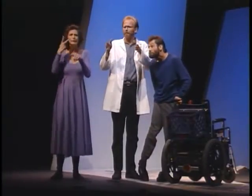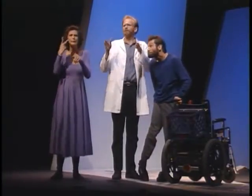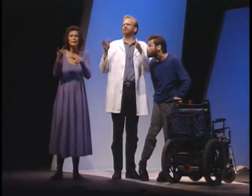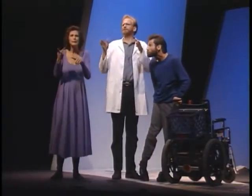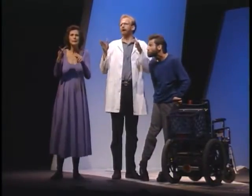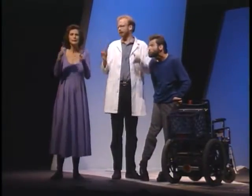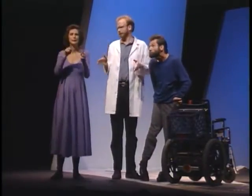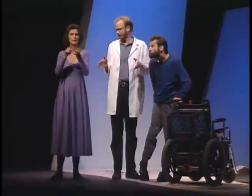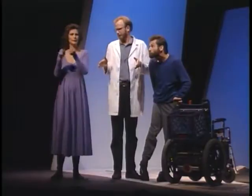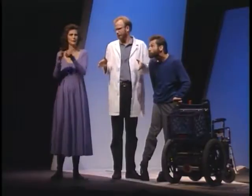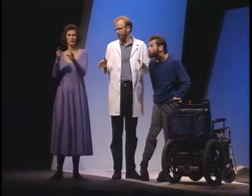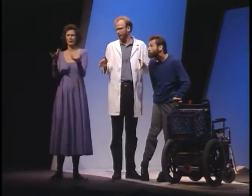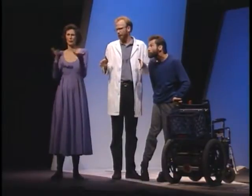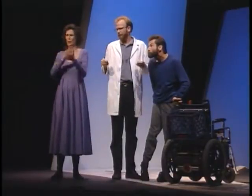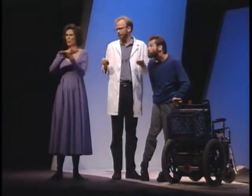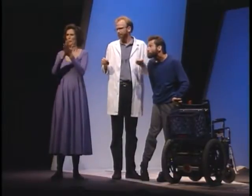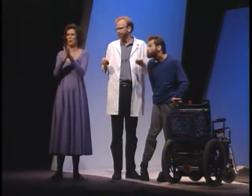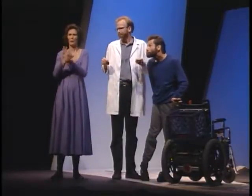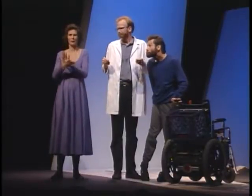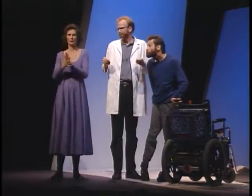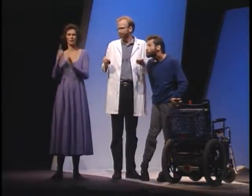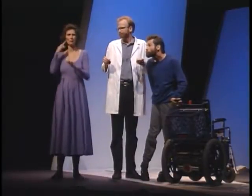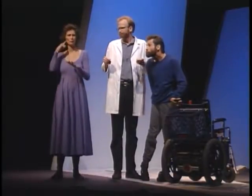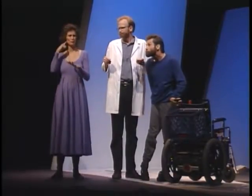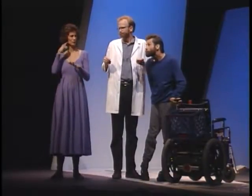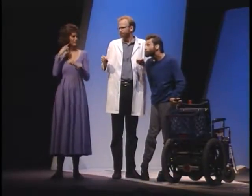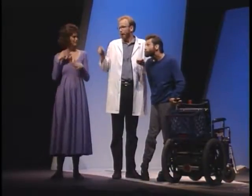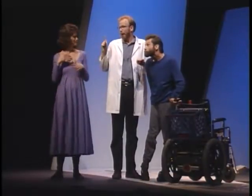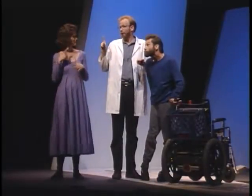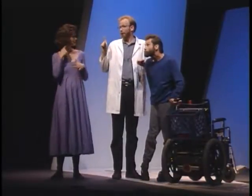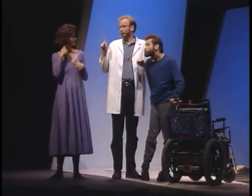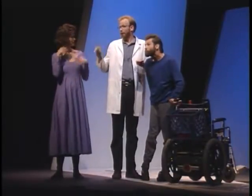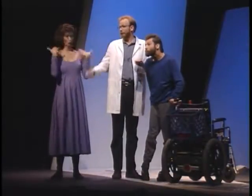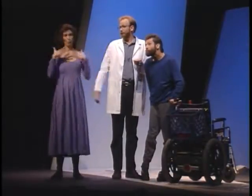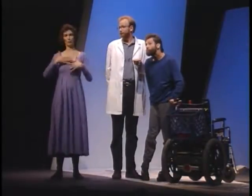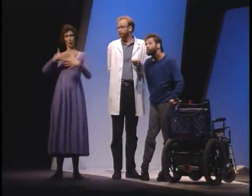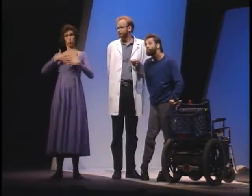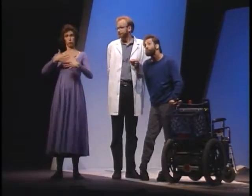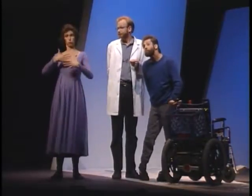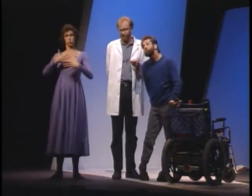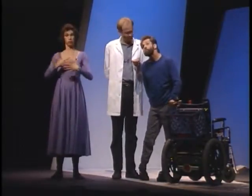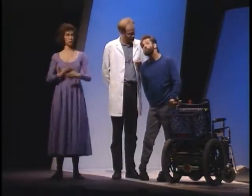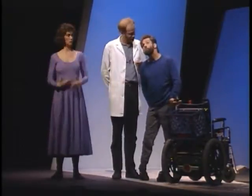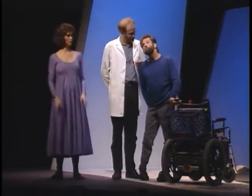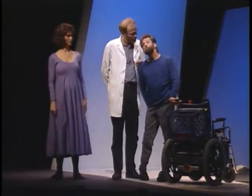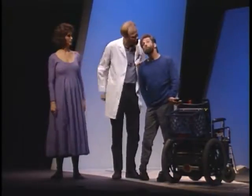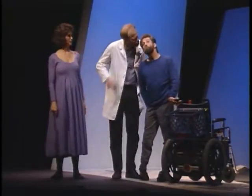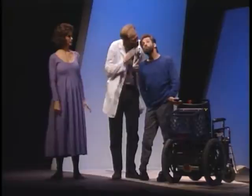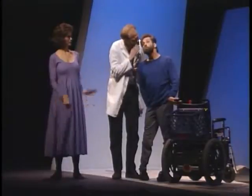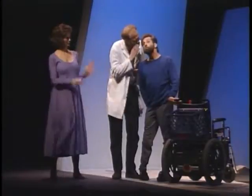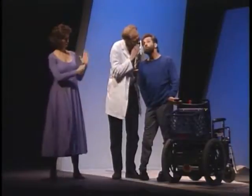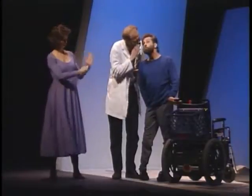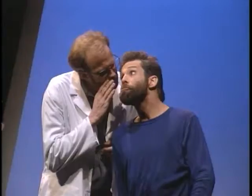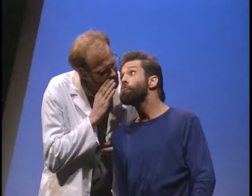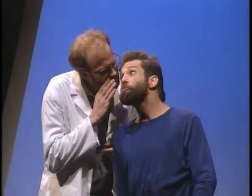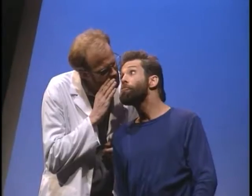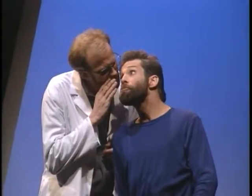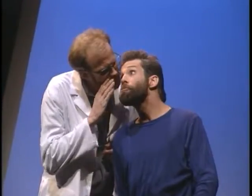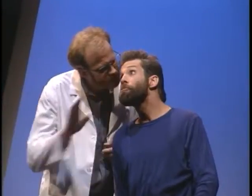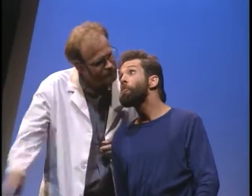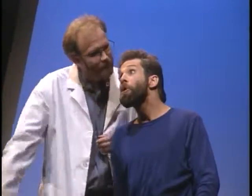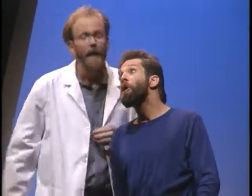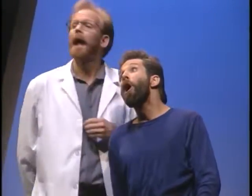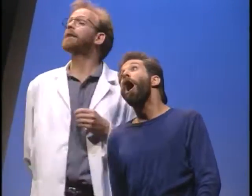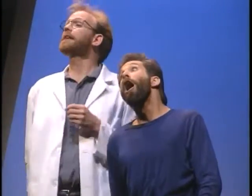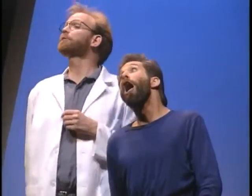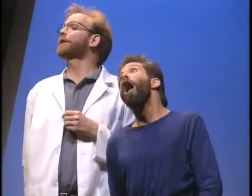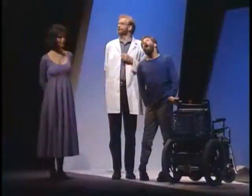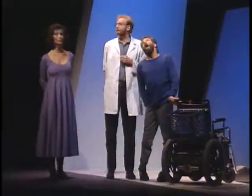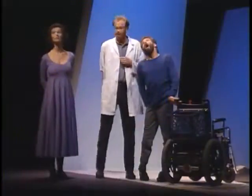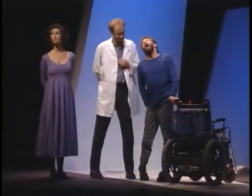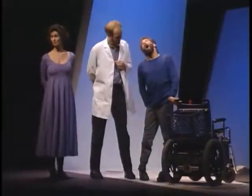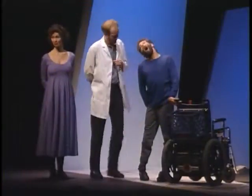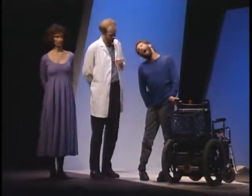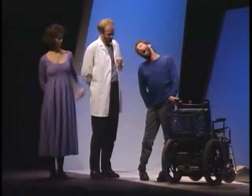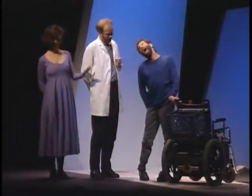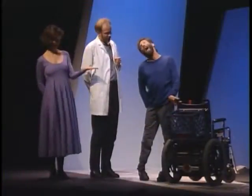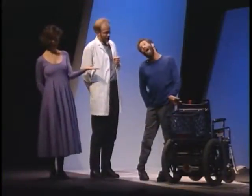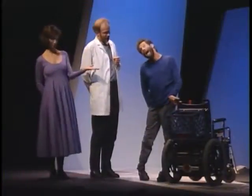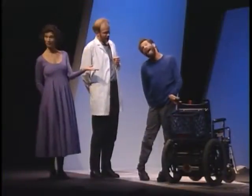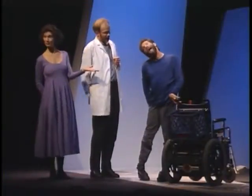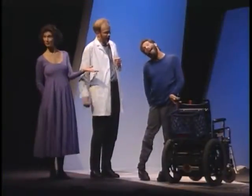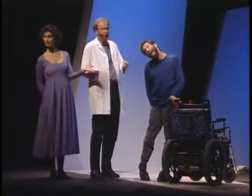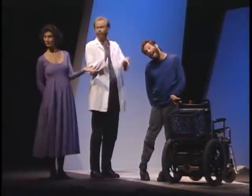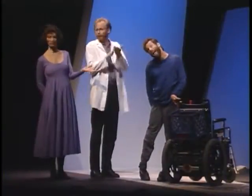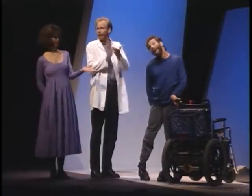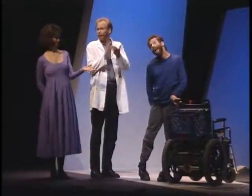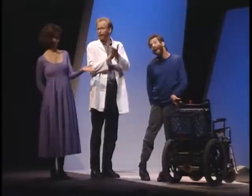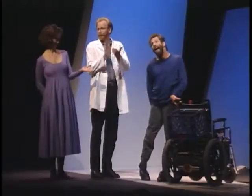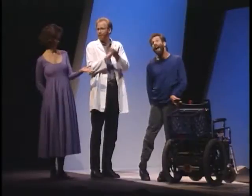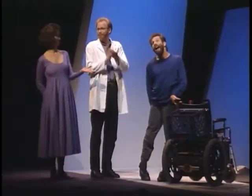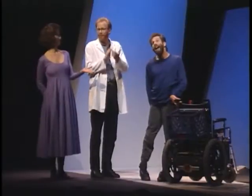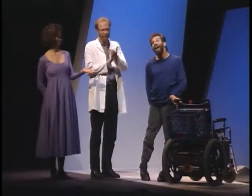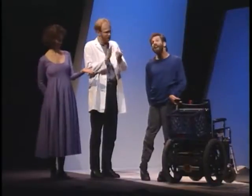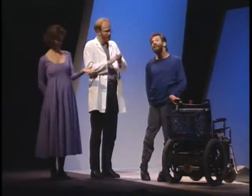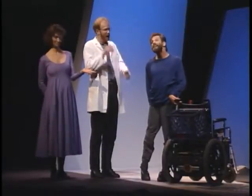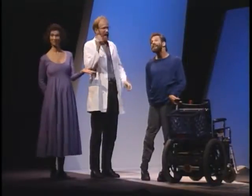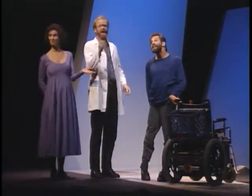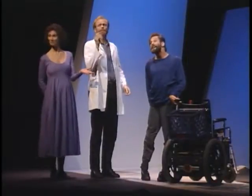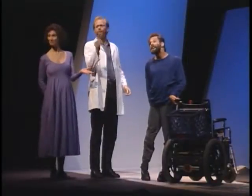distracting them with his heavy breathing heavy breathing hmm and for